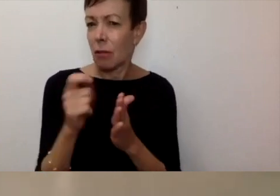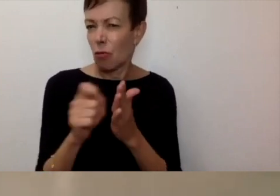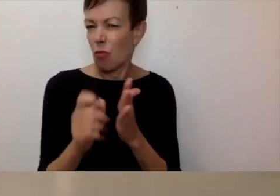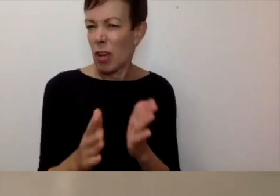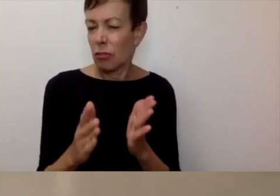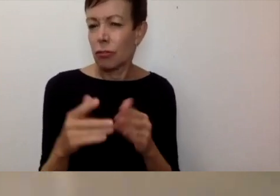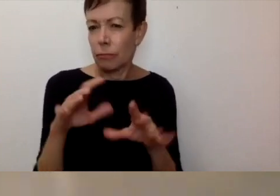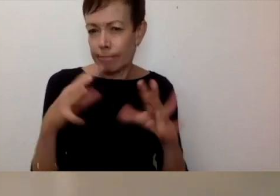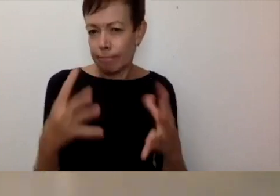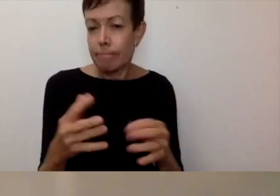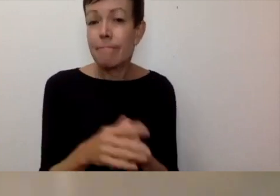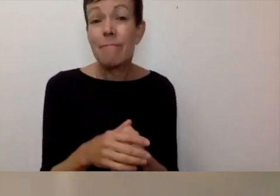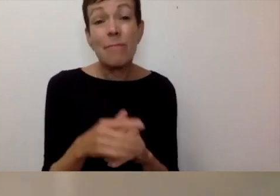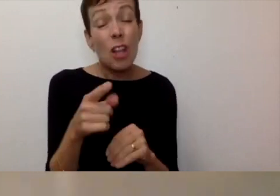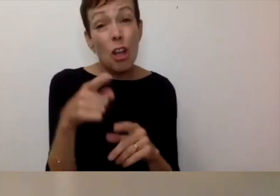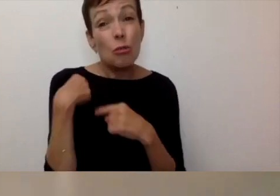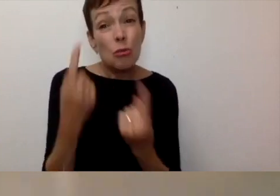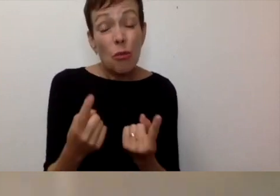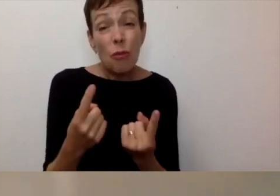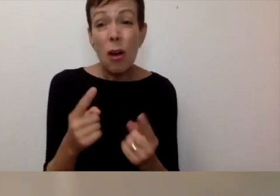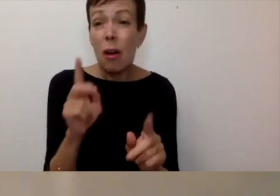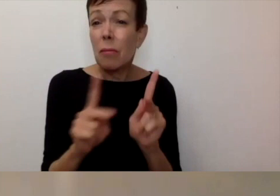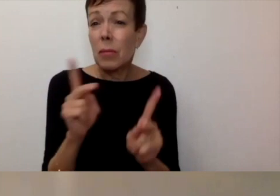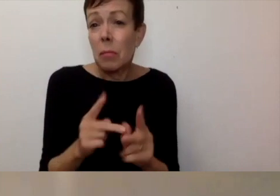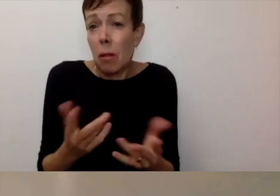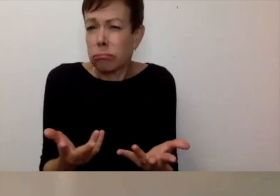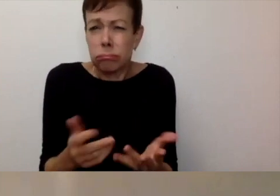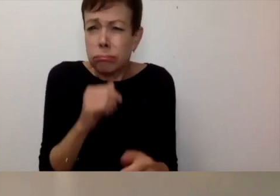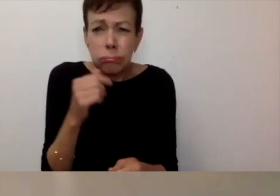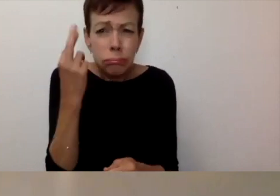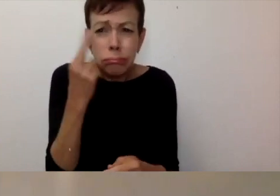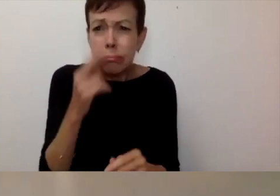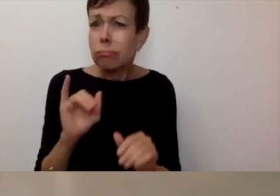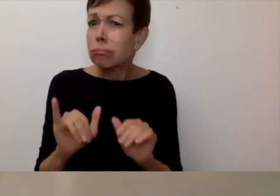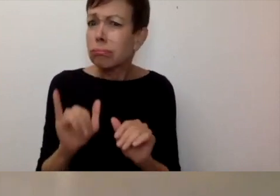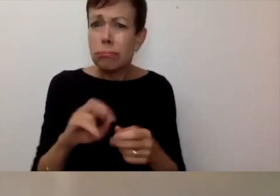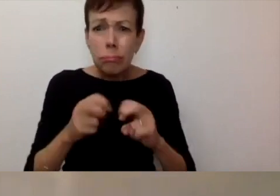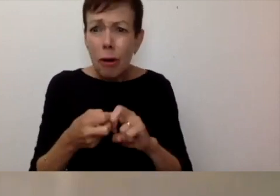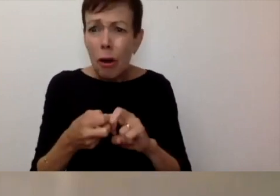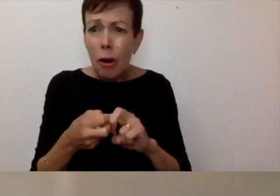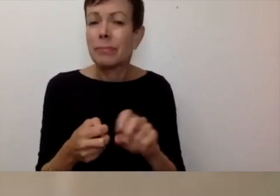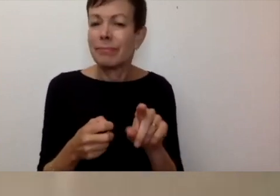public discourse yet it still hasn't reached the mainstream and for that there is a reason that i will explain on the next